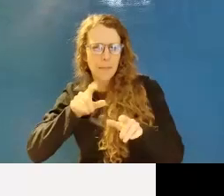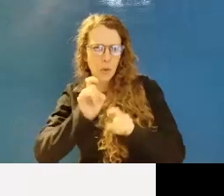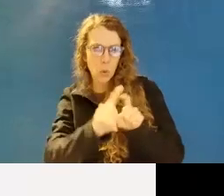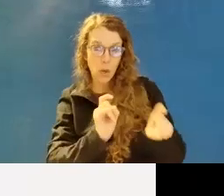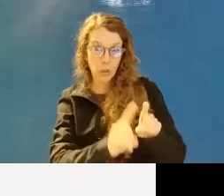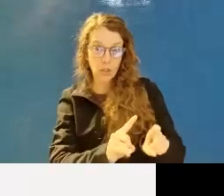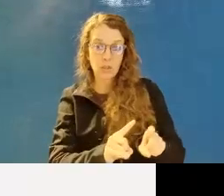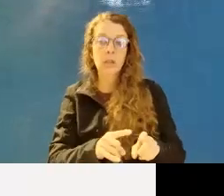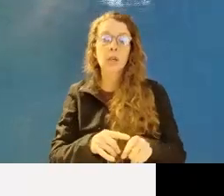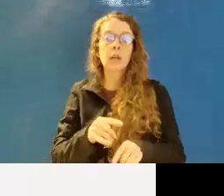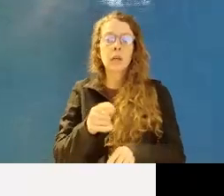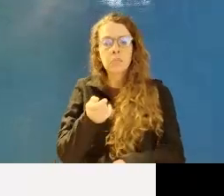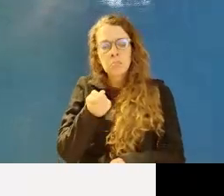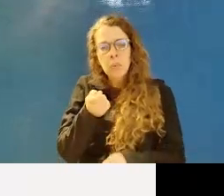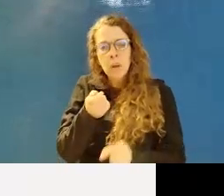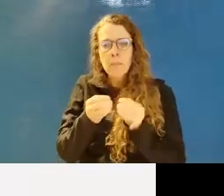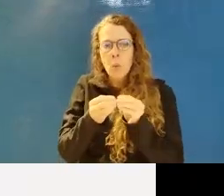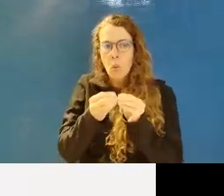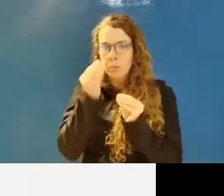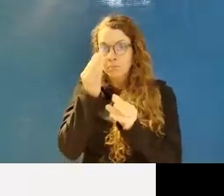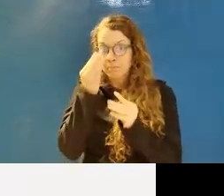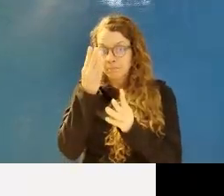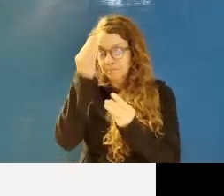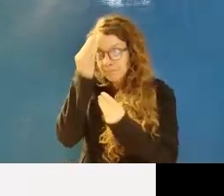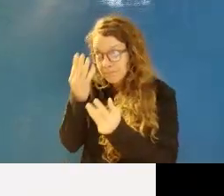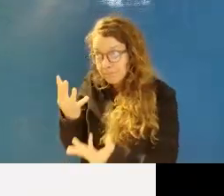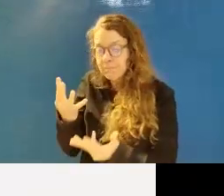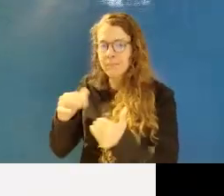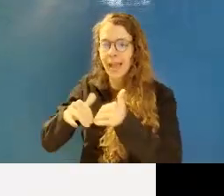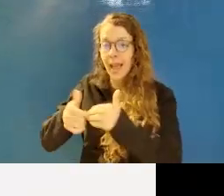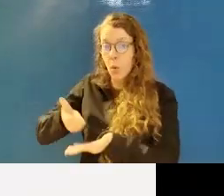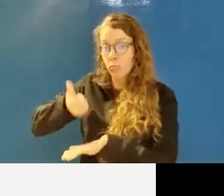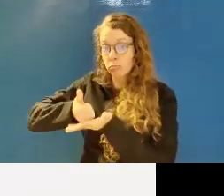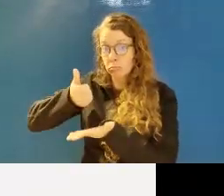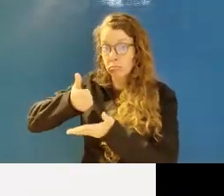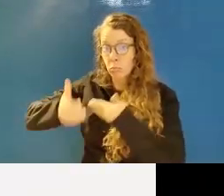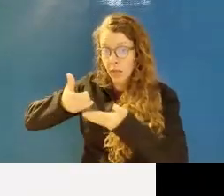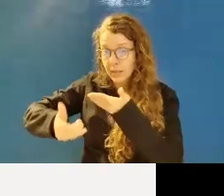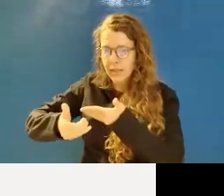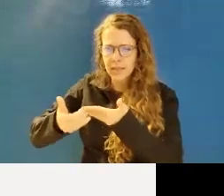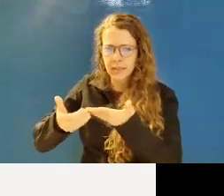a little more, information about the way that the accreditation process works.